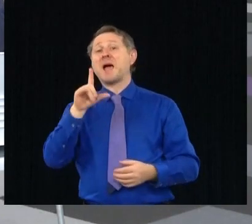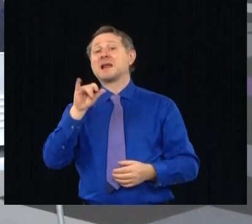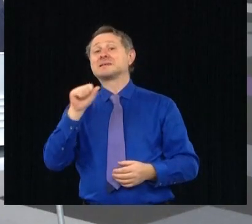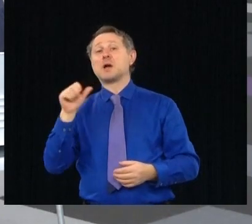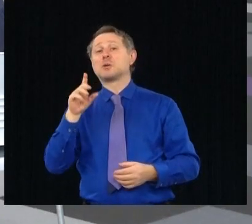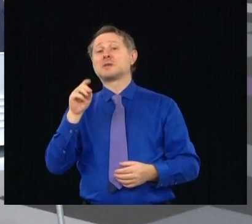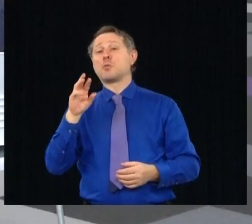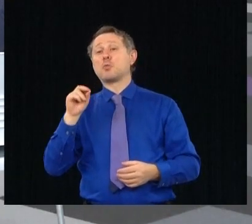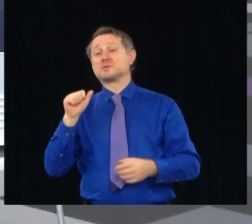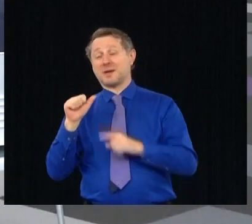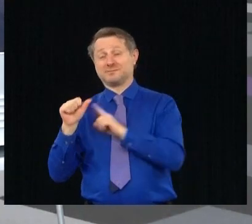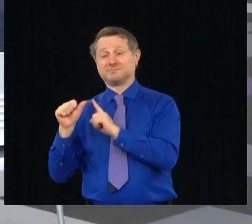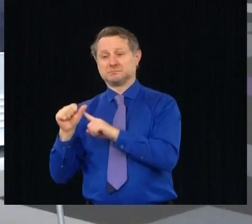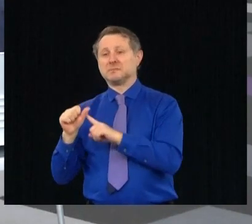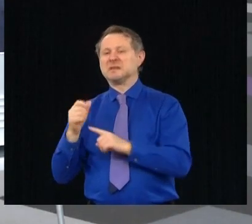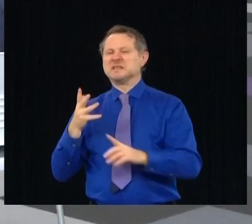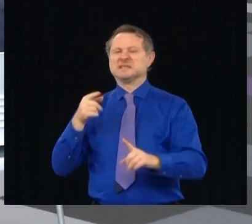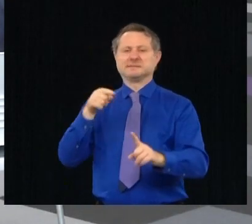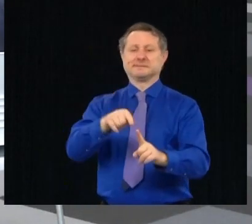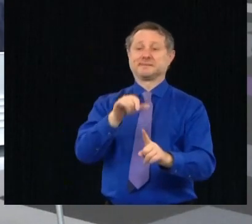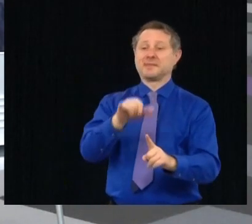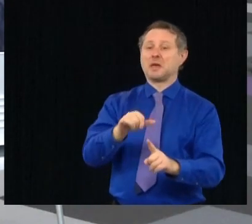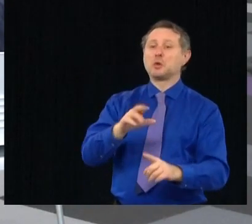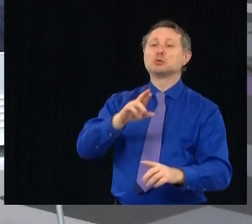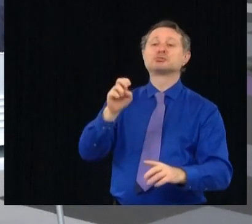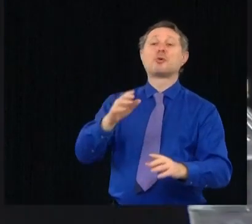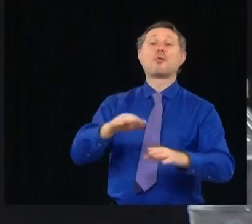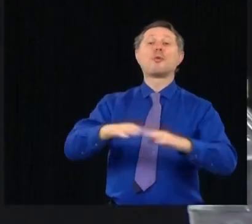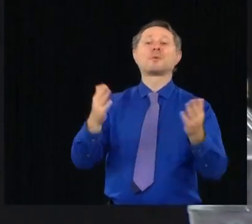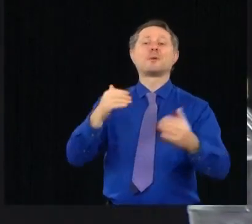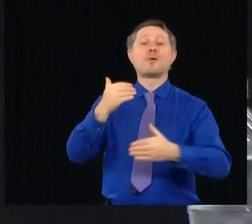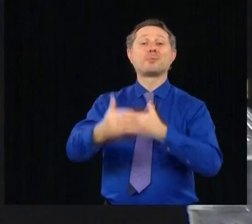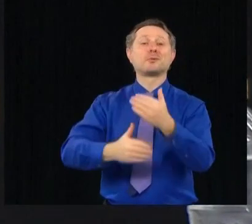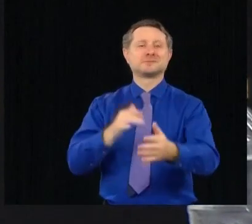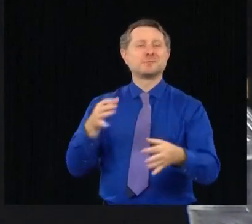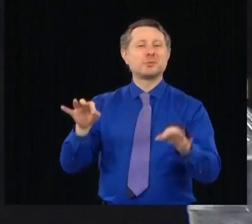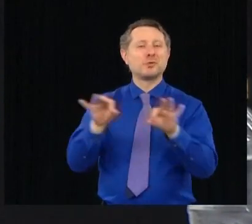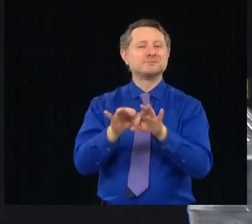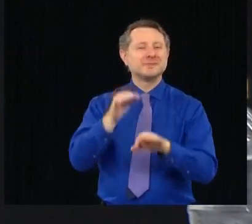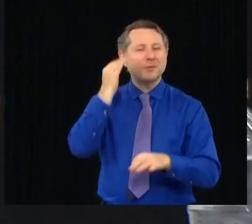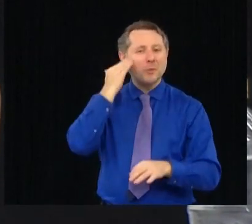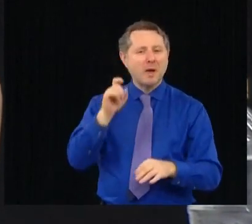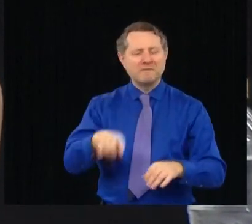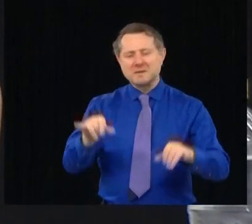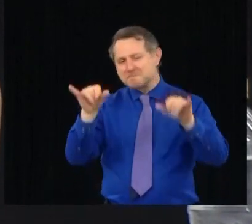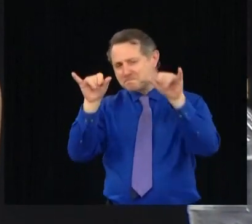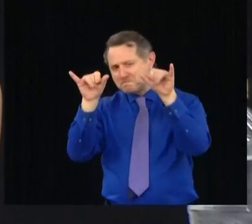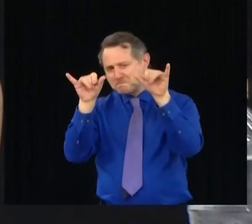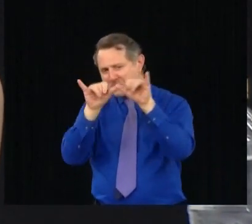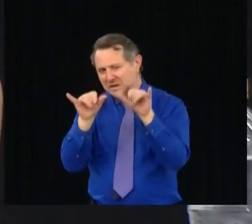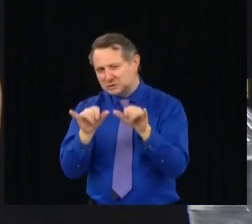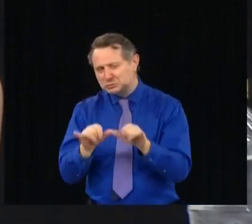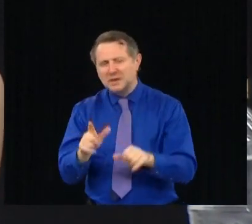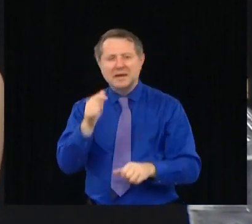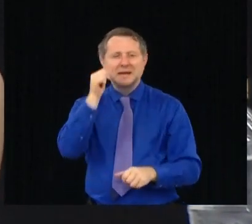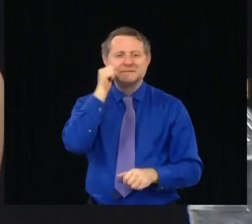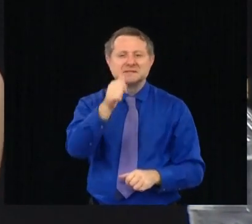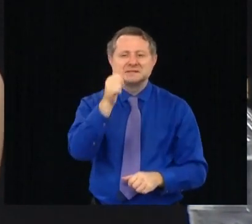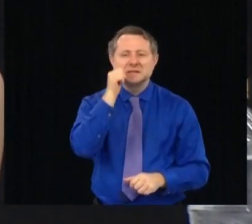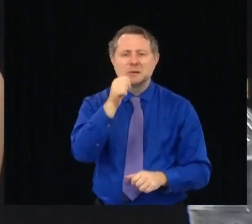GOVERNOR, A QUESTION -- I WAS JUST GOING TO ADD THAT THIS SPEAKS TO THE WHOLE REOPENING PROCESS, RIGHT?